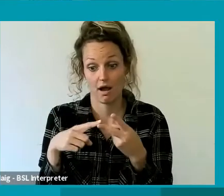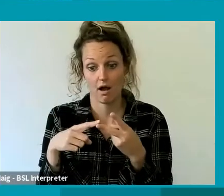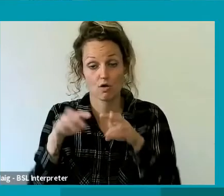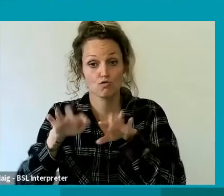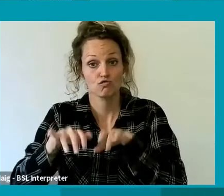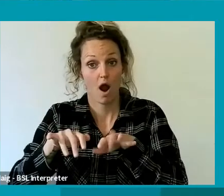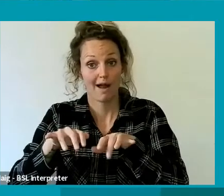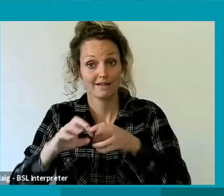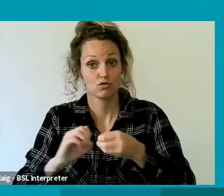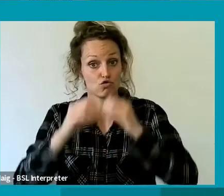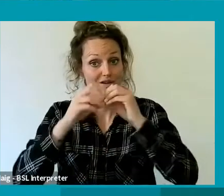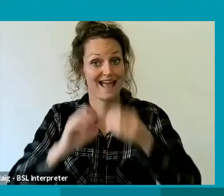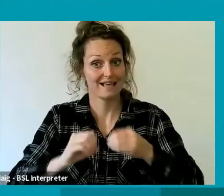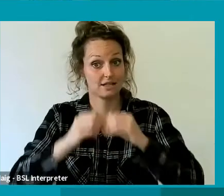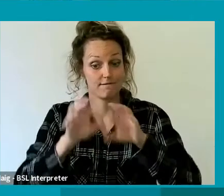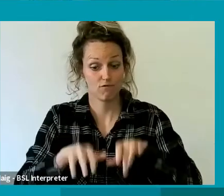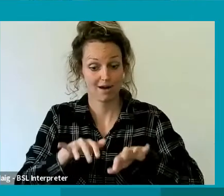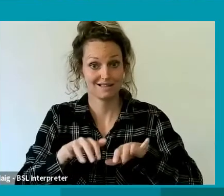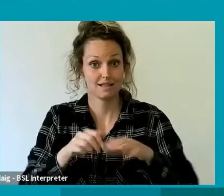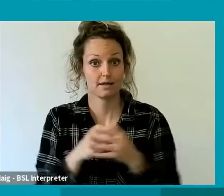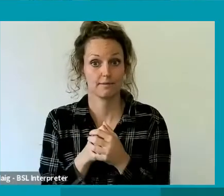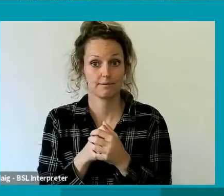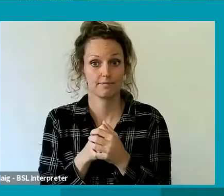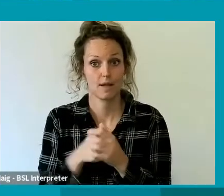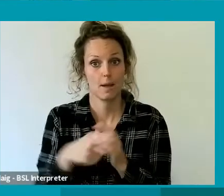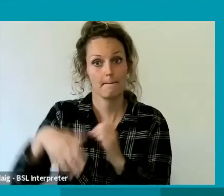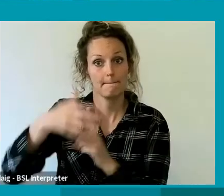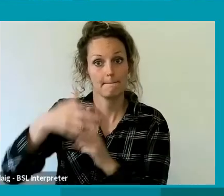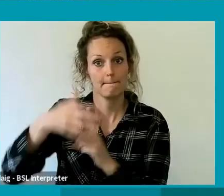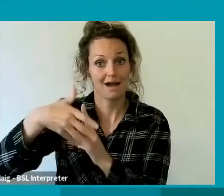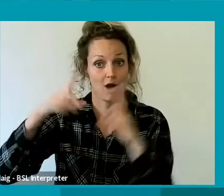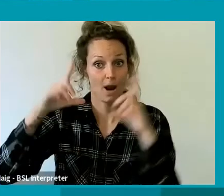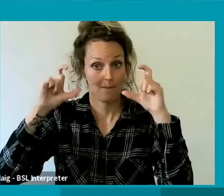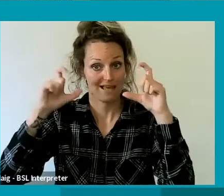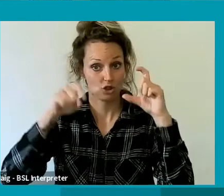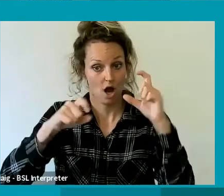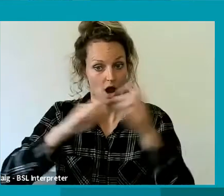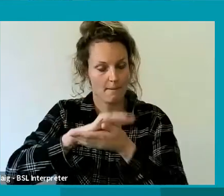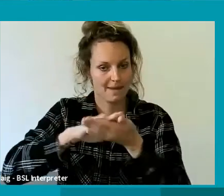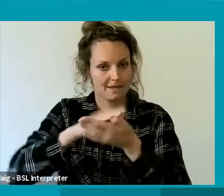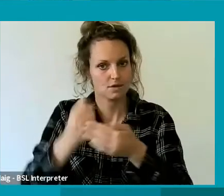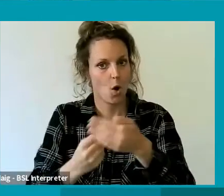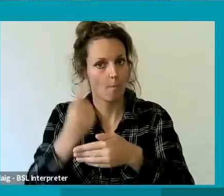That background photo is an opportunity for you to be able to present